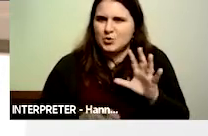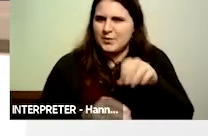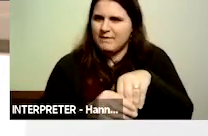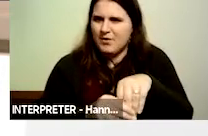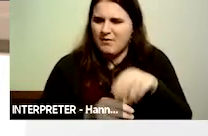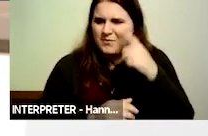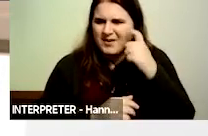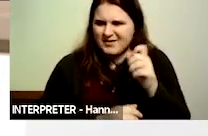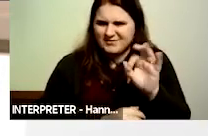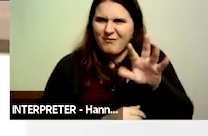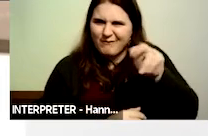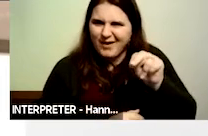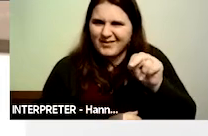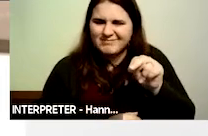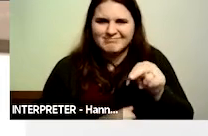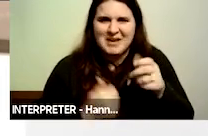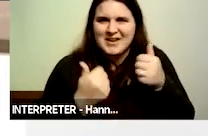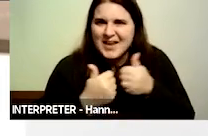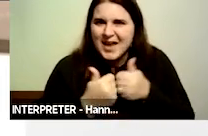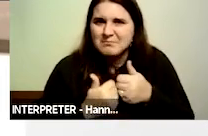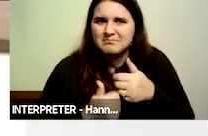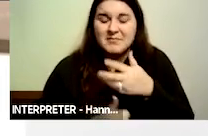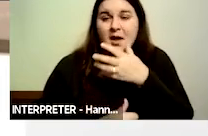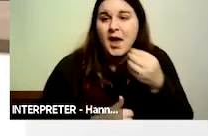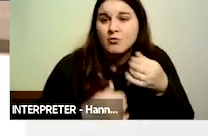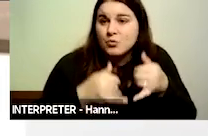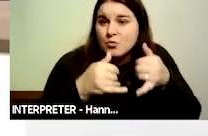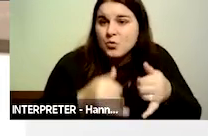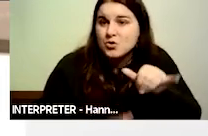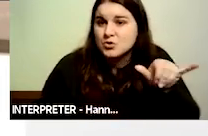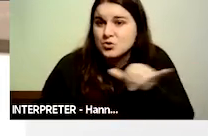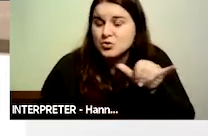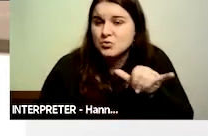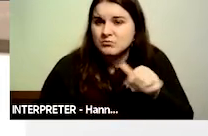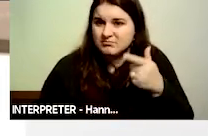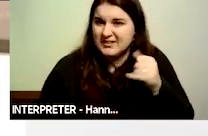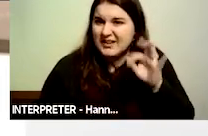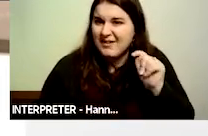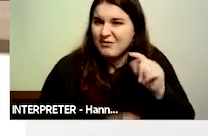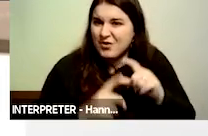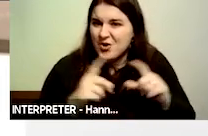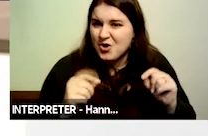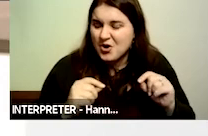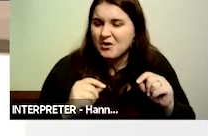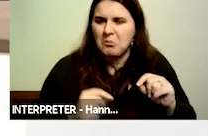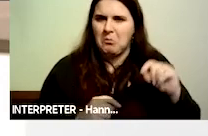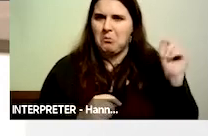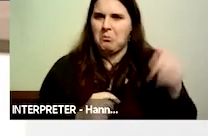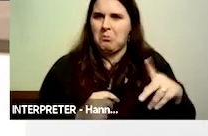gift certificates. You can help to track them into participating, to start with. Ben Woelk: And the way the website was set up, they can always check